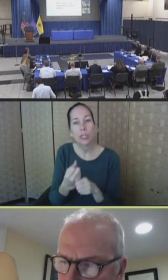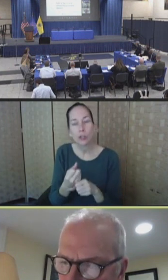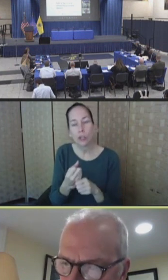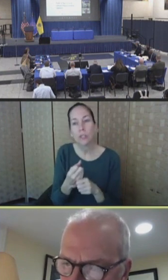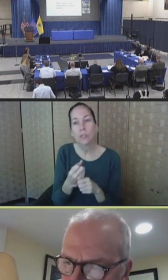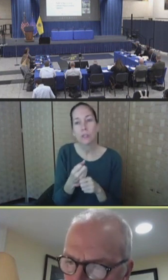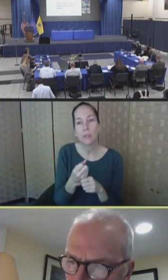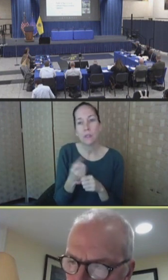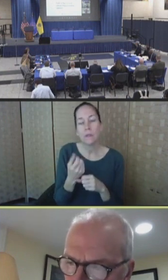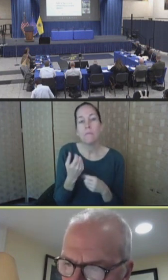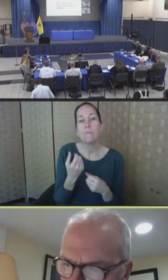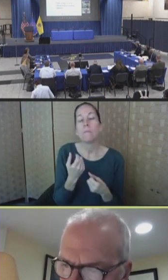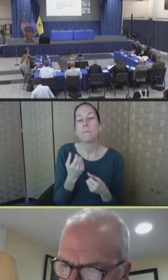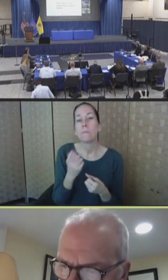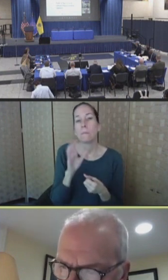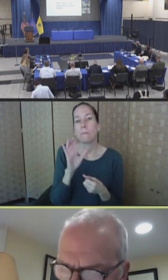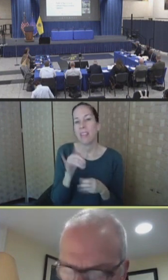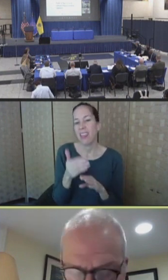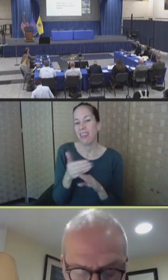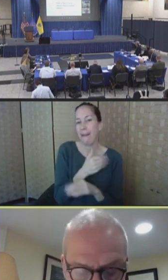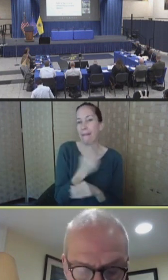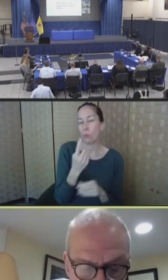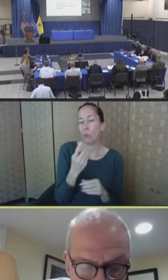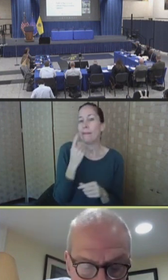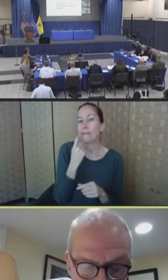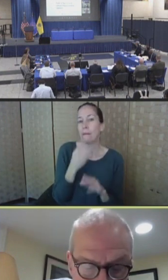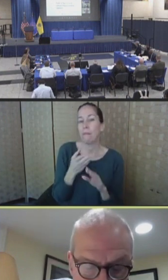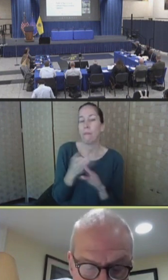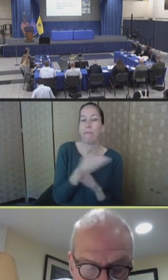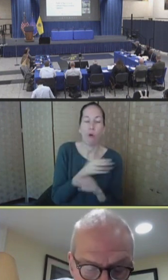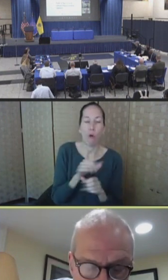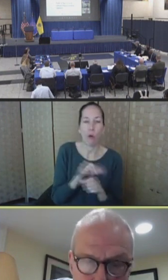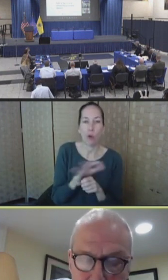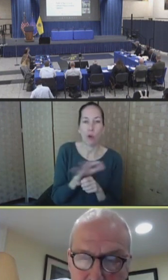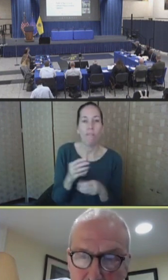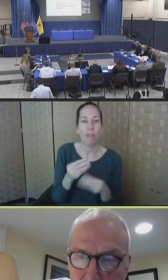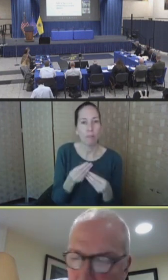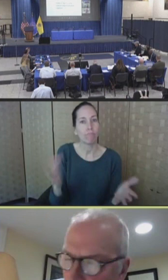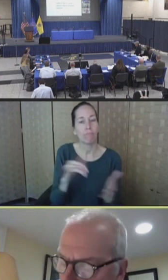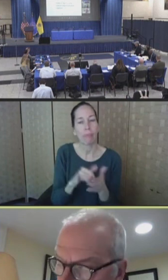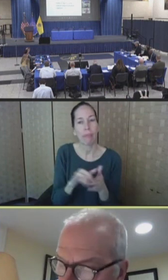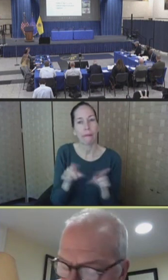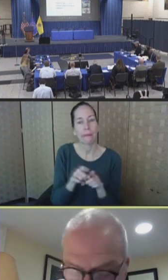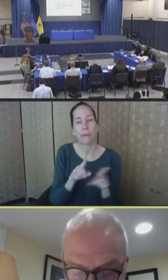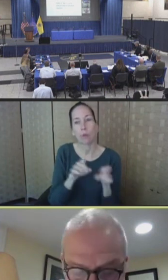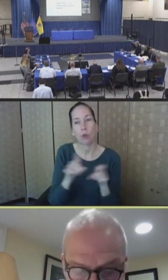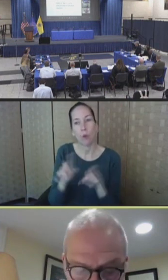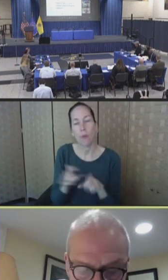impact of COVID pandemic response on state and local departments. Among the notable findings,